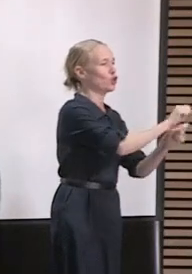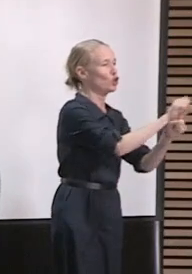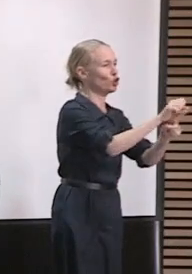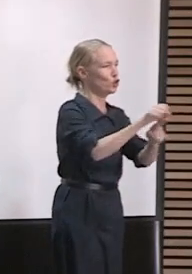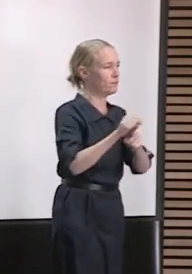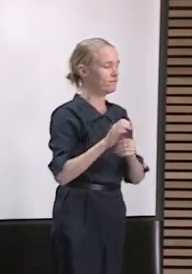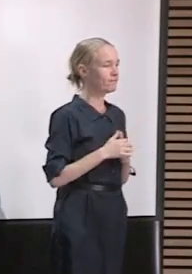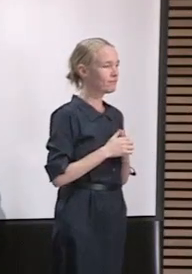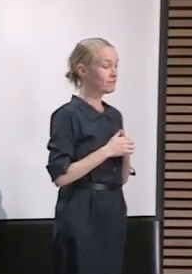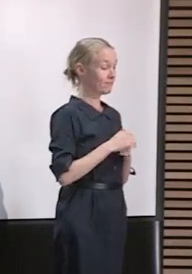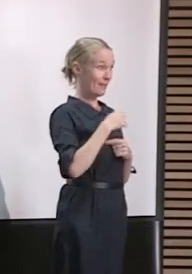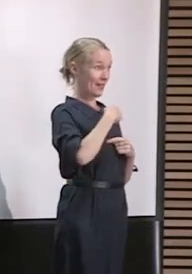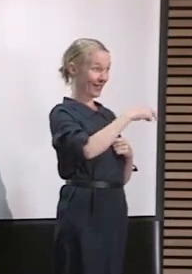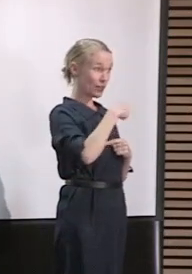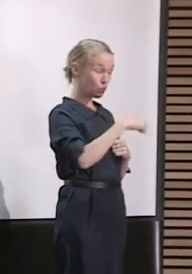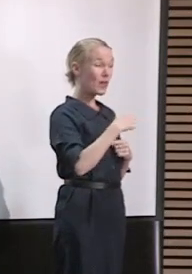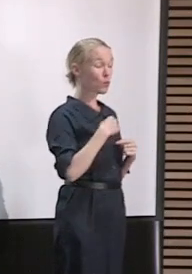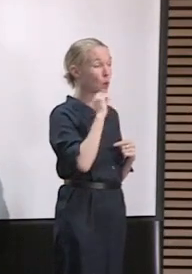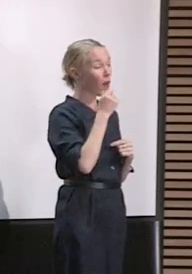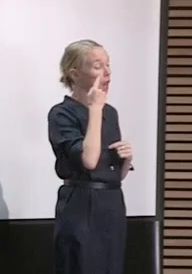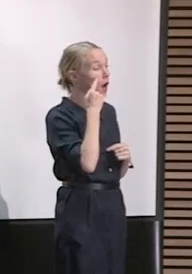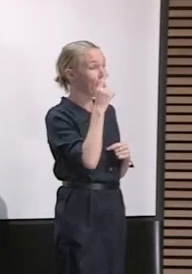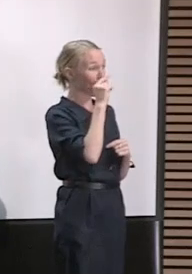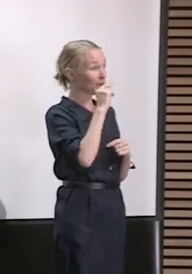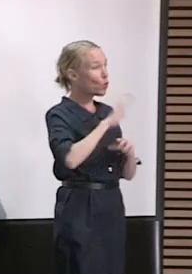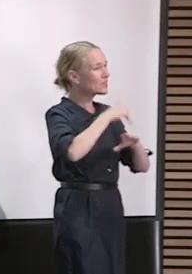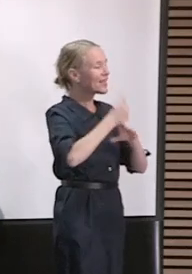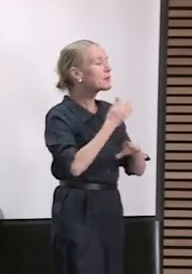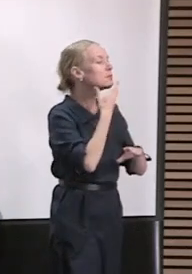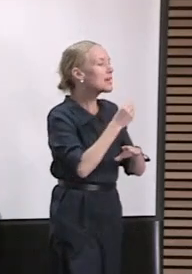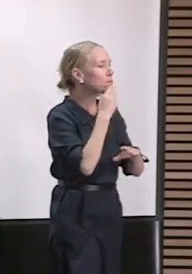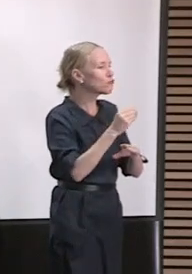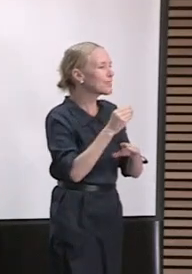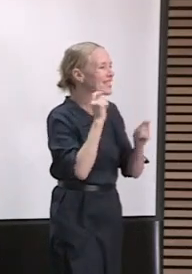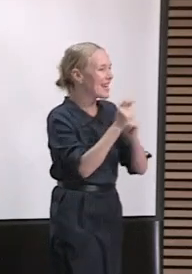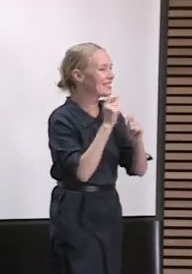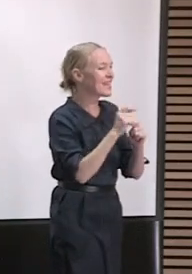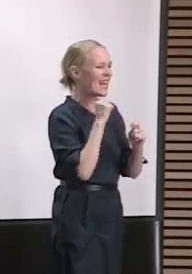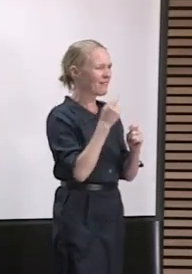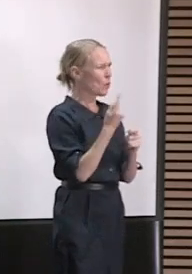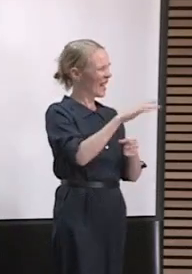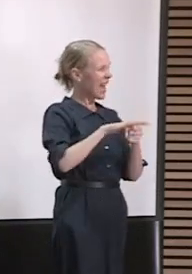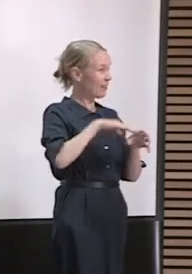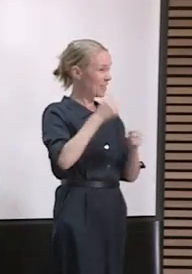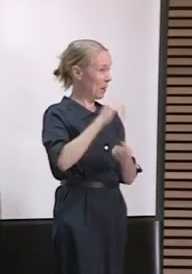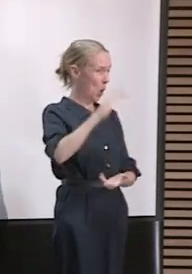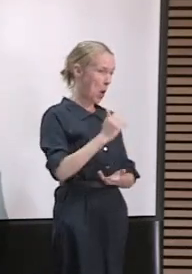that's a big area of focus. And we do have the ability - as the week progresses - to look at popping up new sites